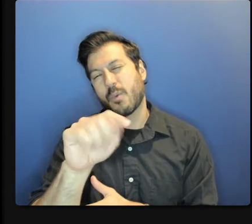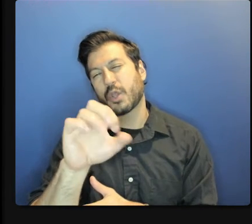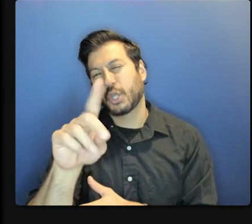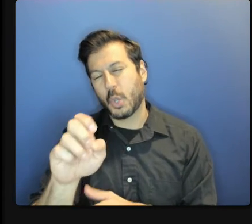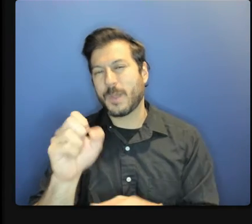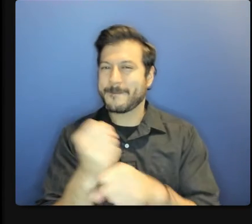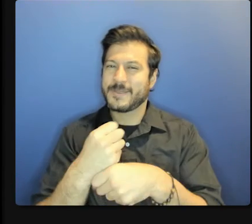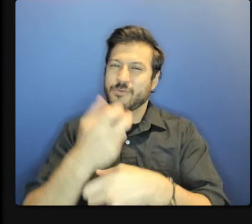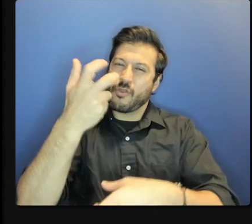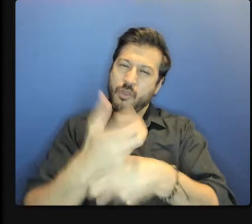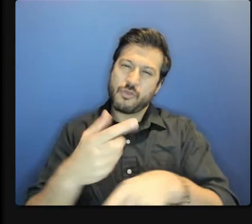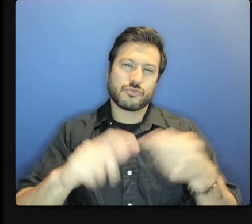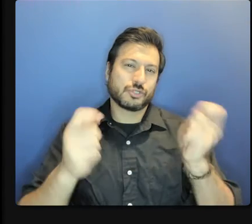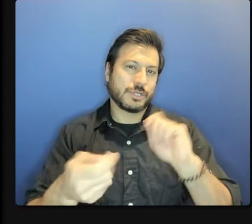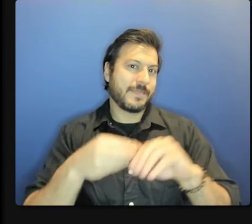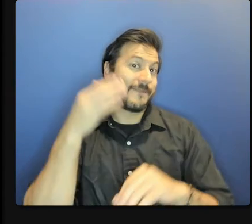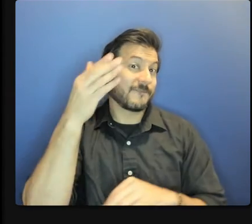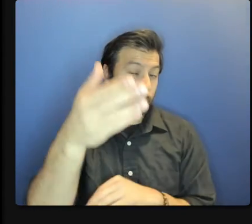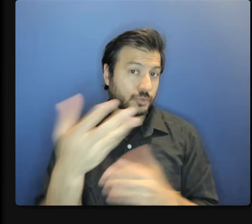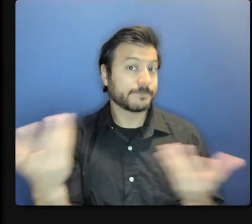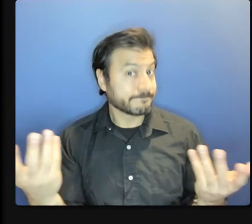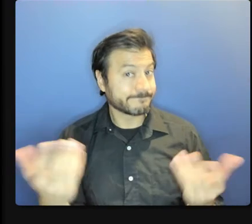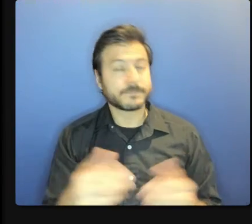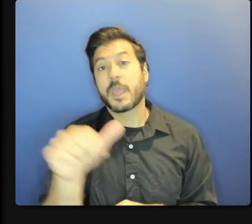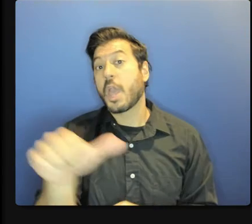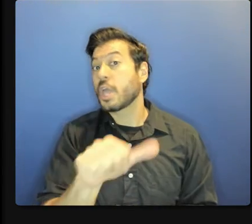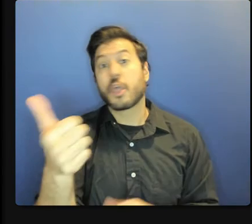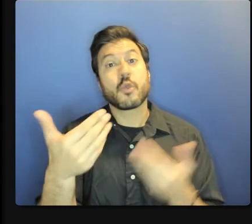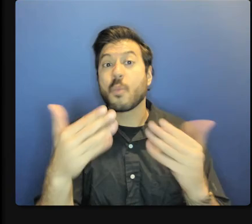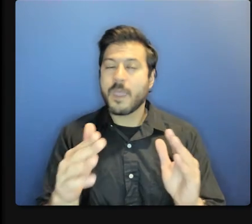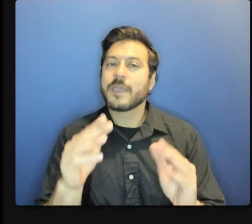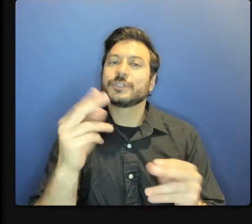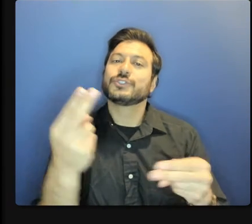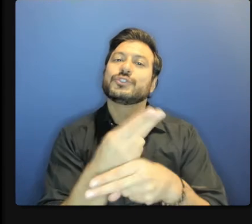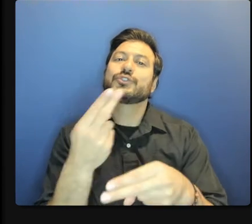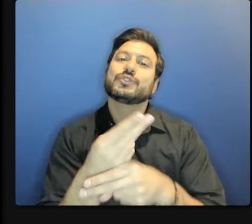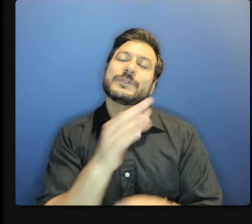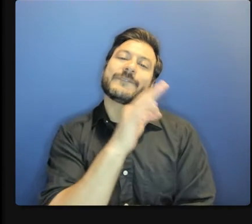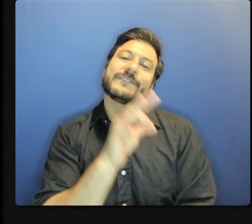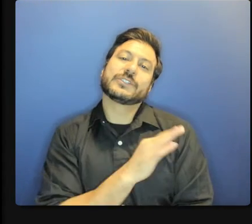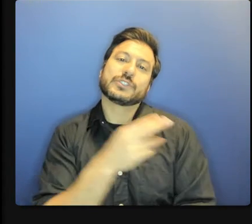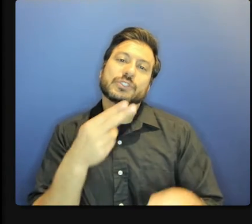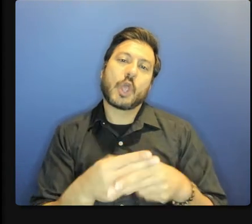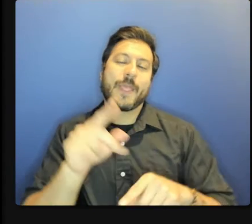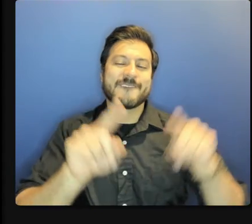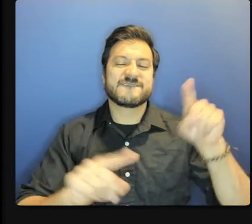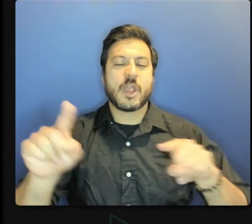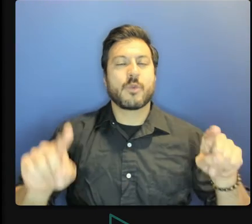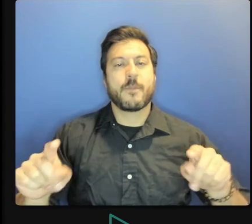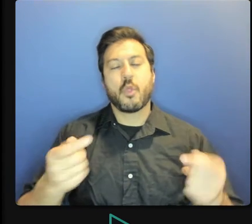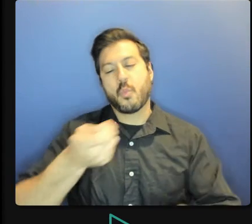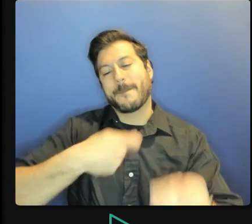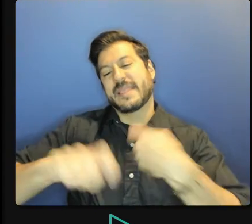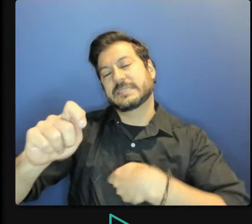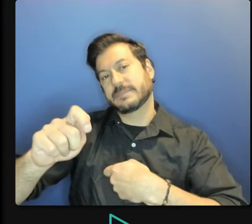and it makes it much harder to change your layouts in the future. Another alternative is a feature called variable replacement.